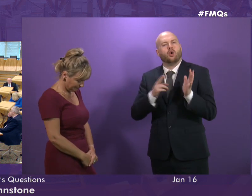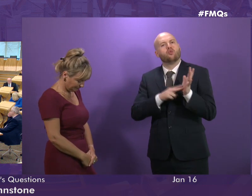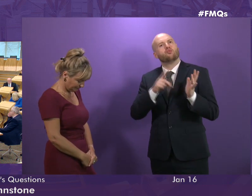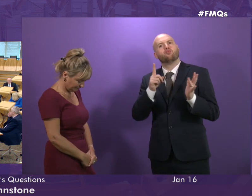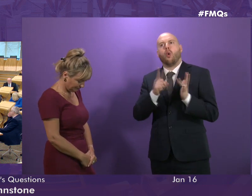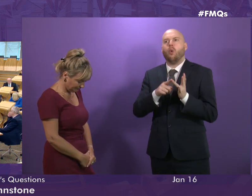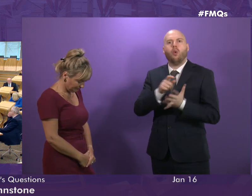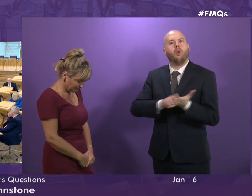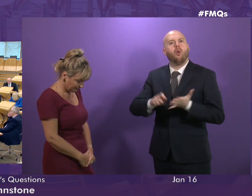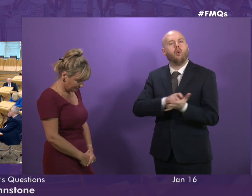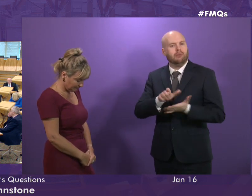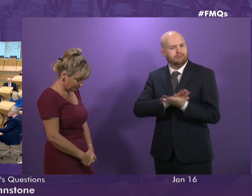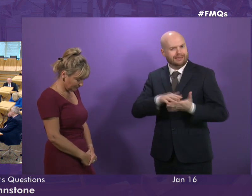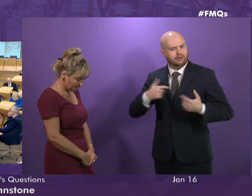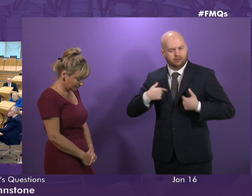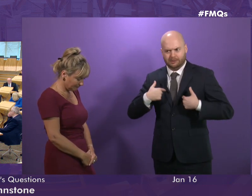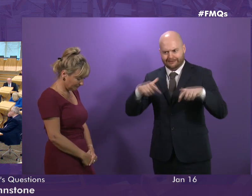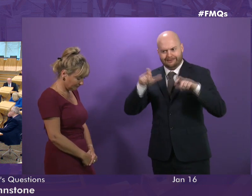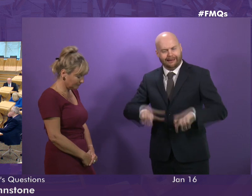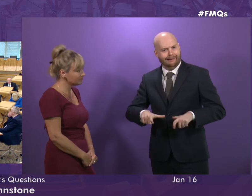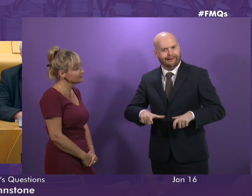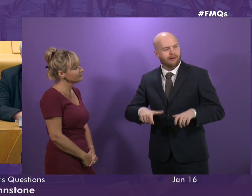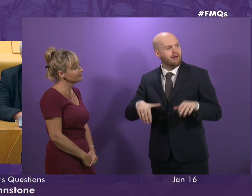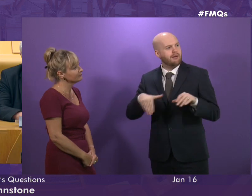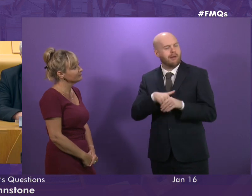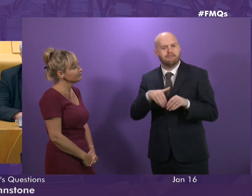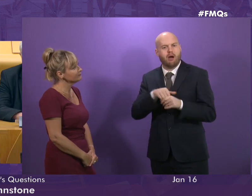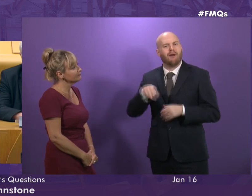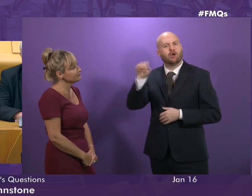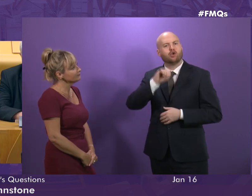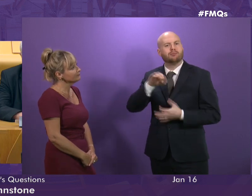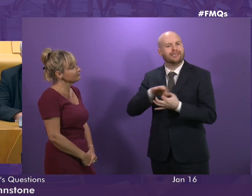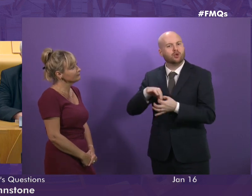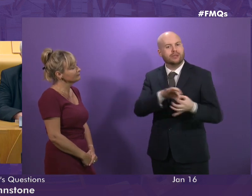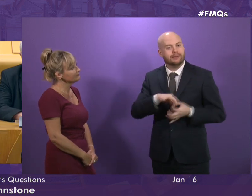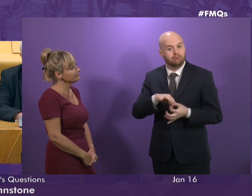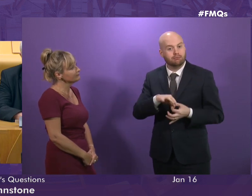of the European Union.” That is what Ruth Davidson told Patrick Harvie,